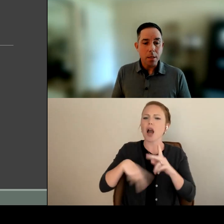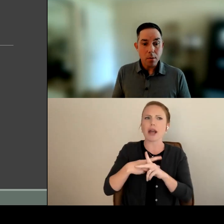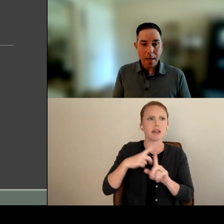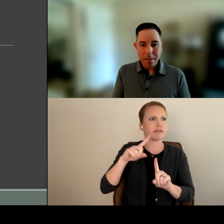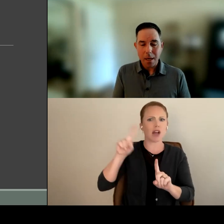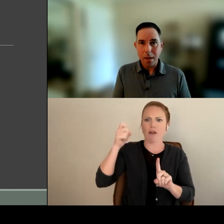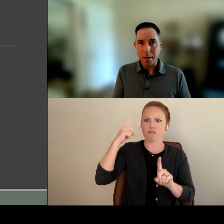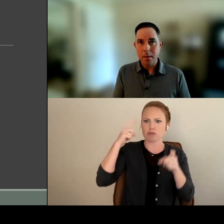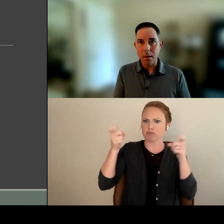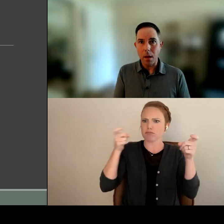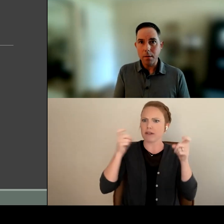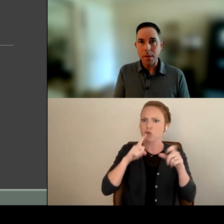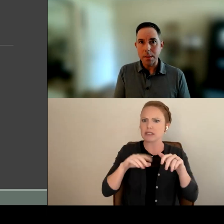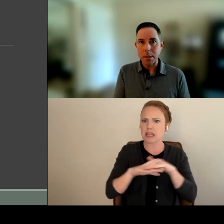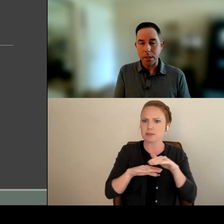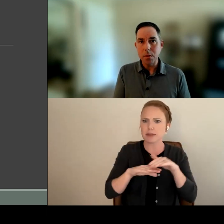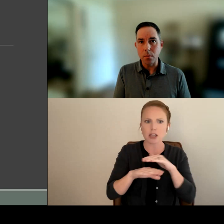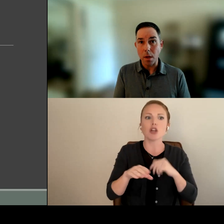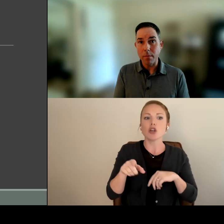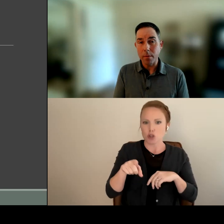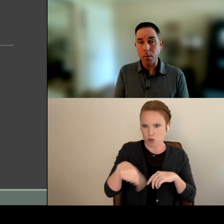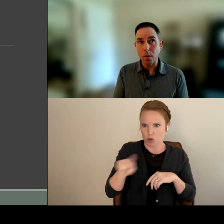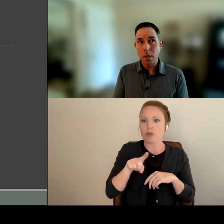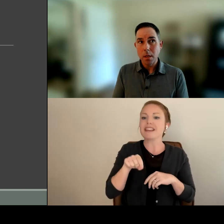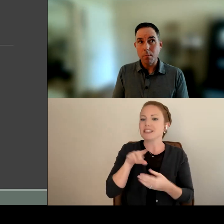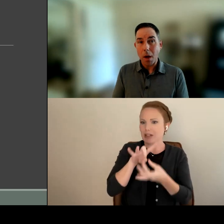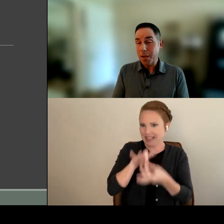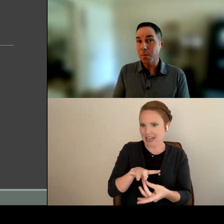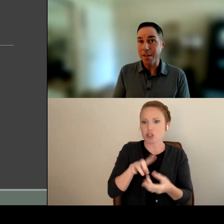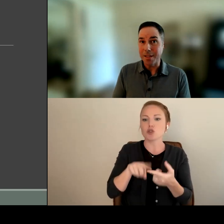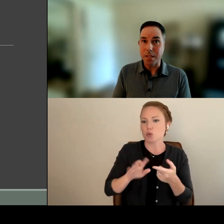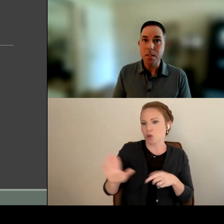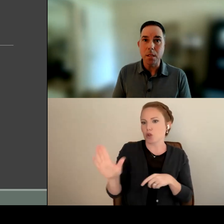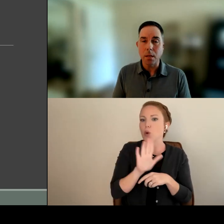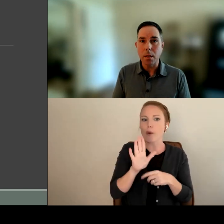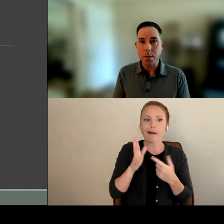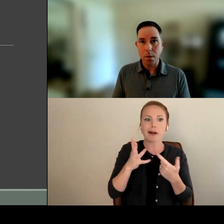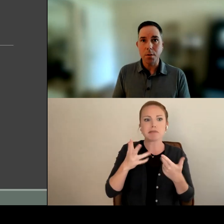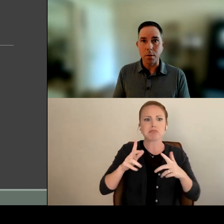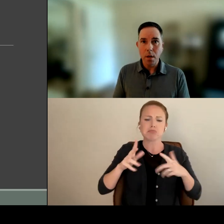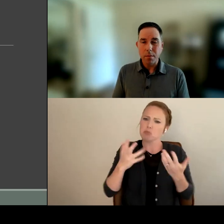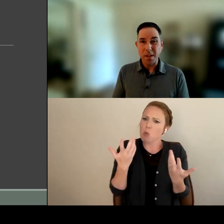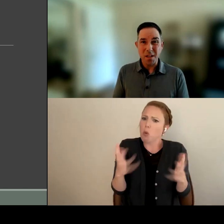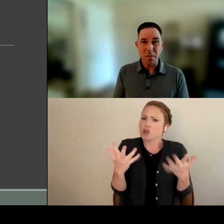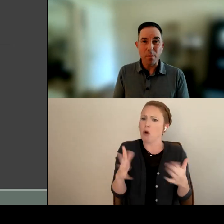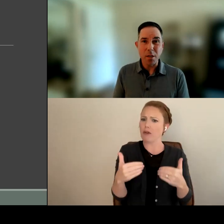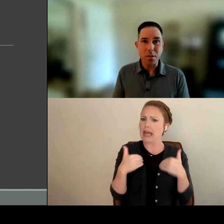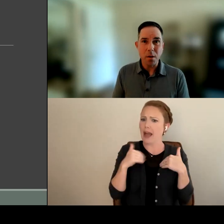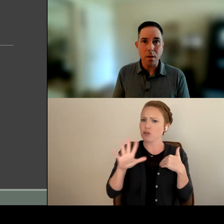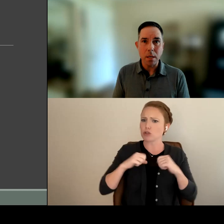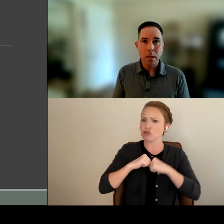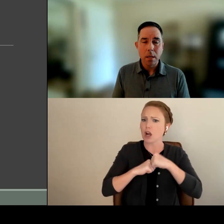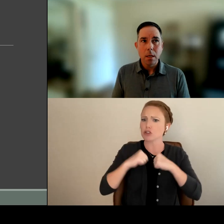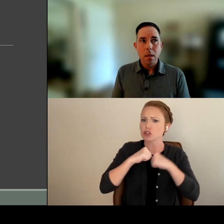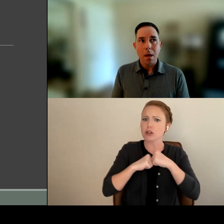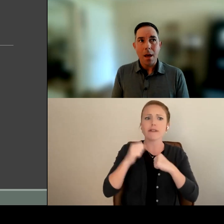And you can tie a lot of this into your possibly existing structure for things like information security.